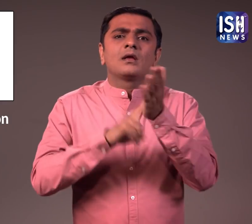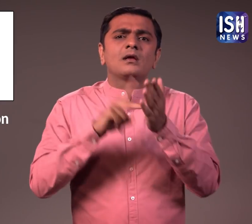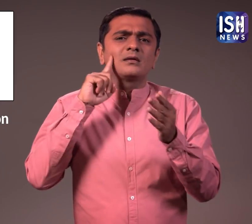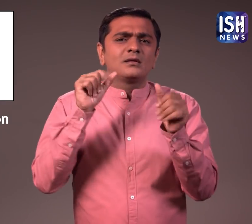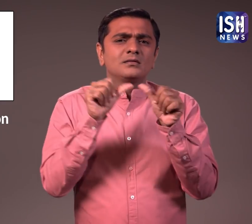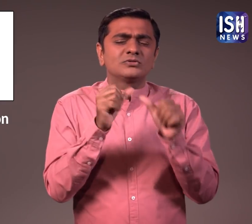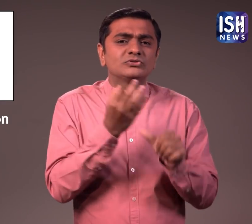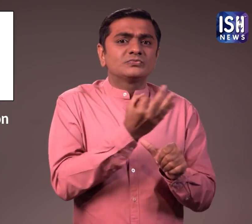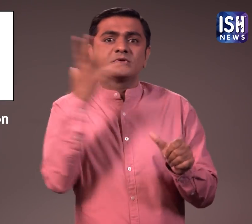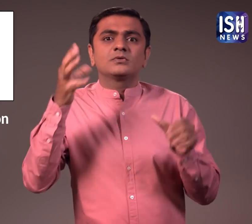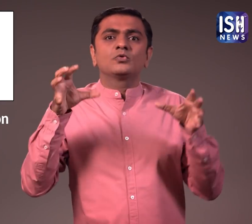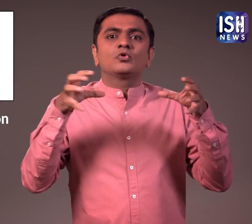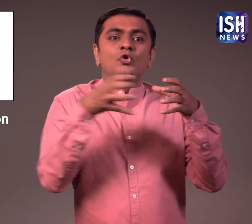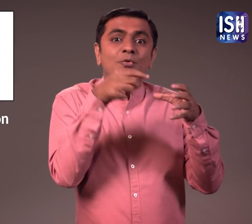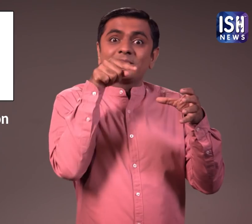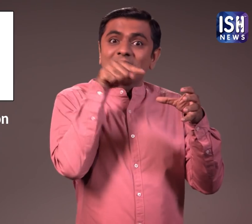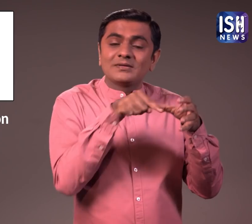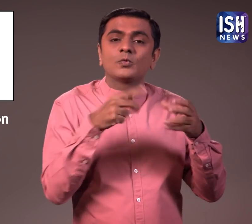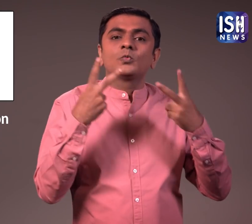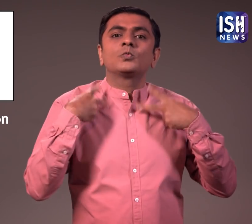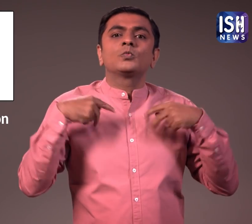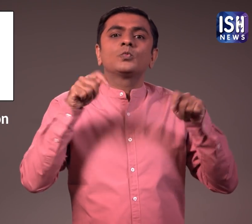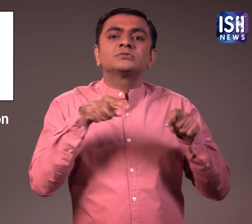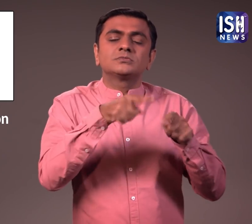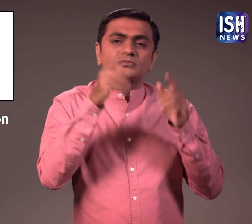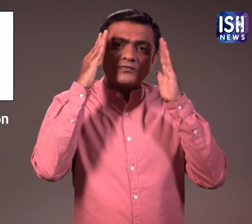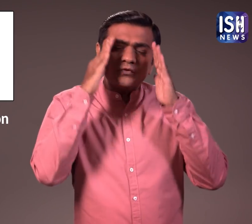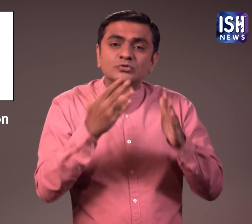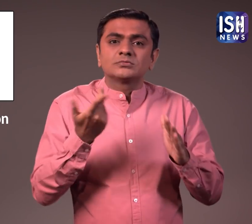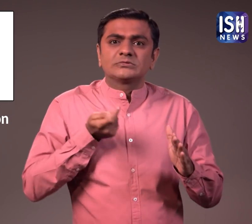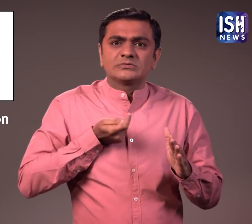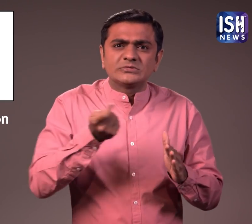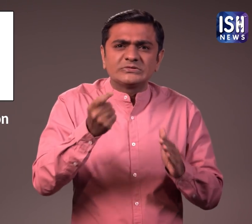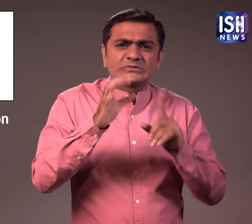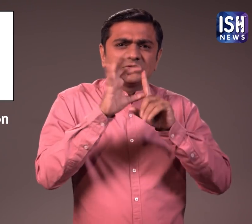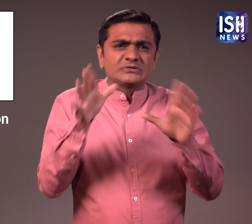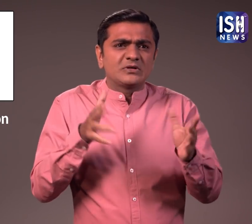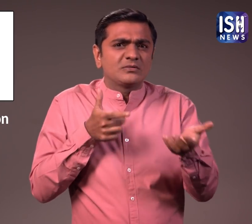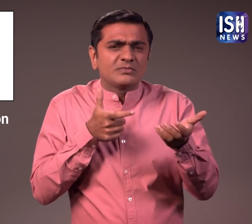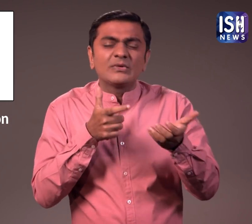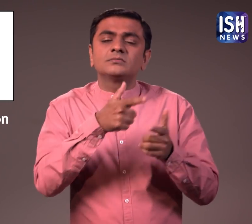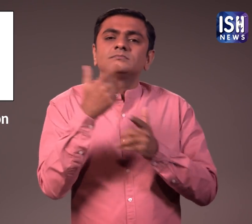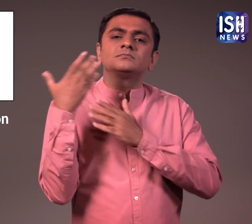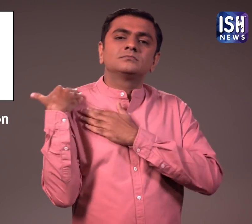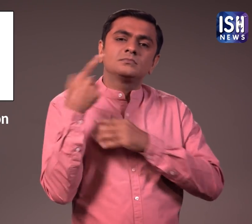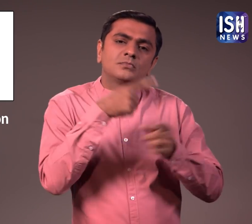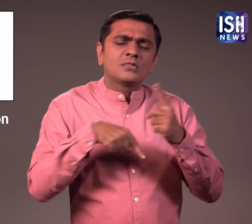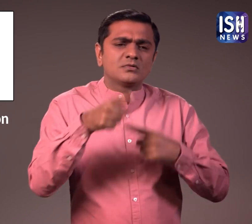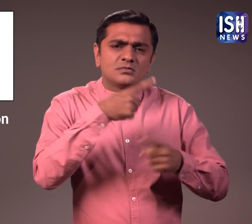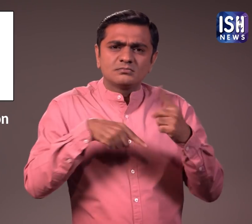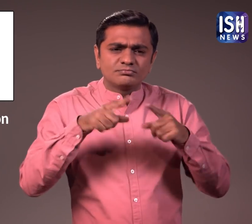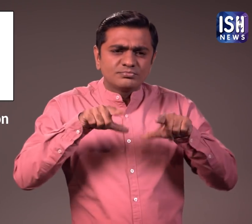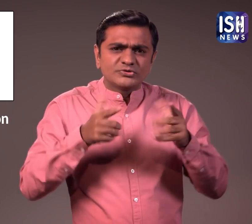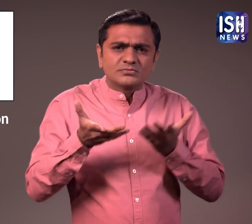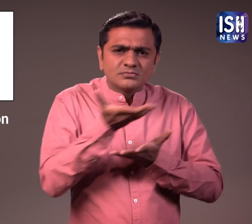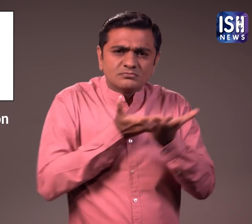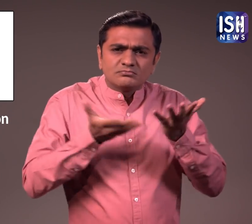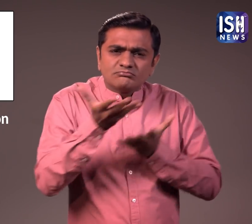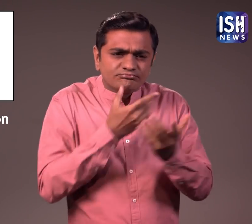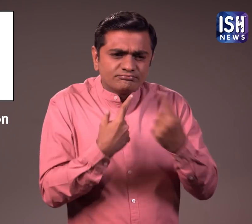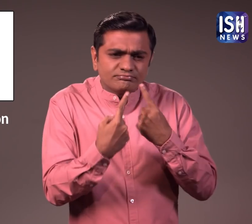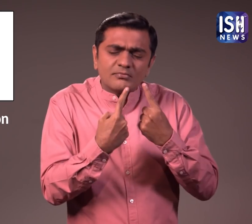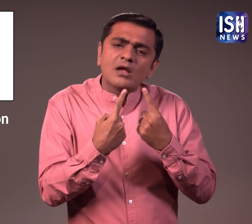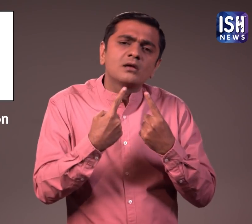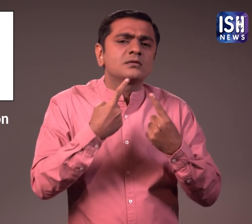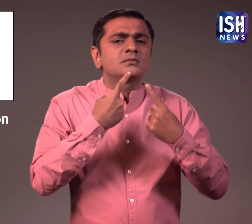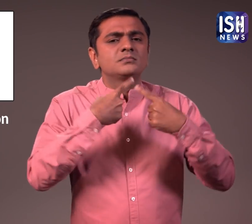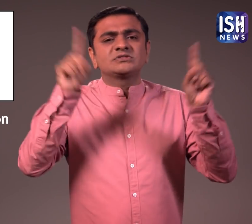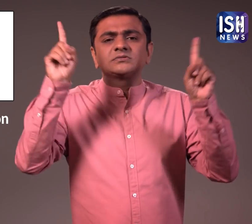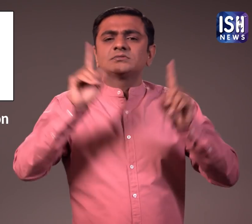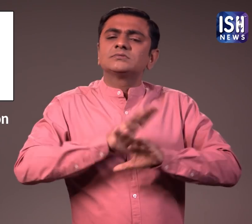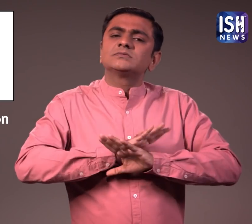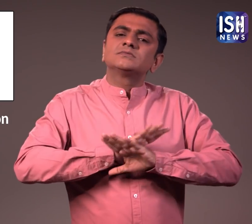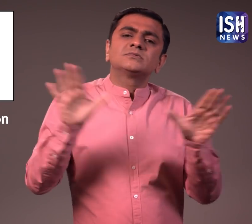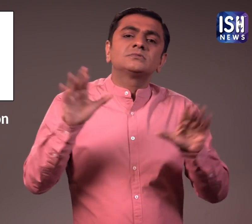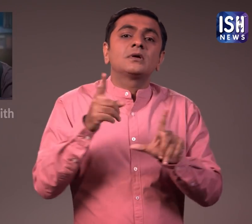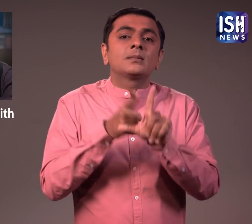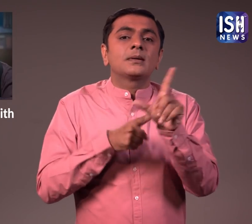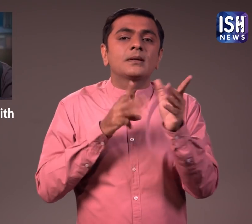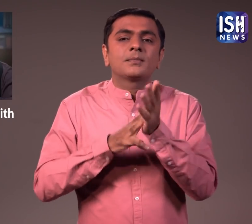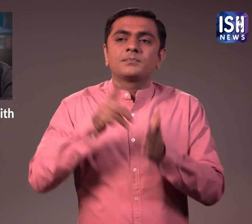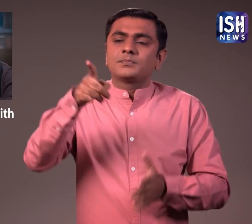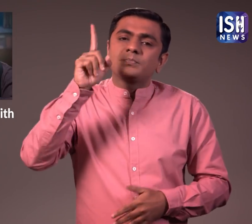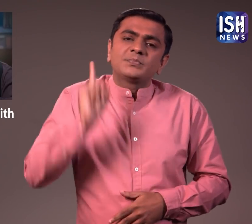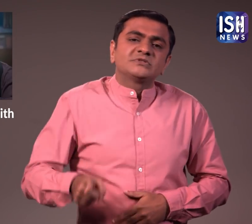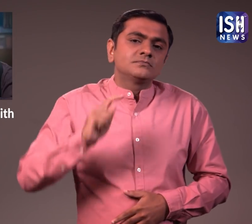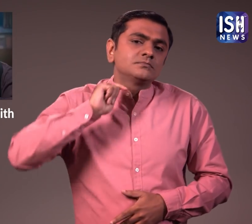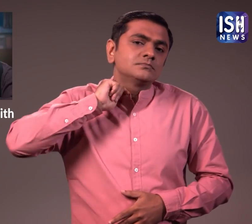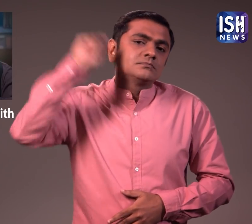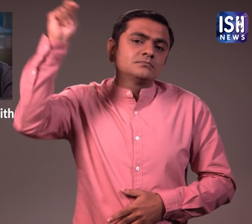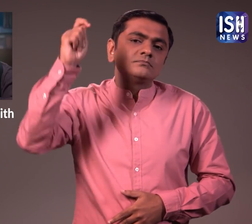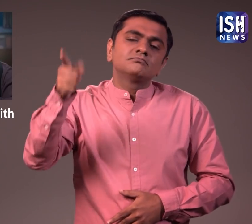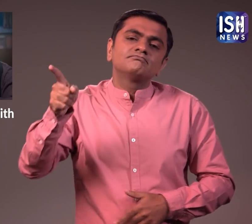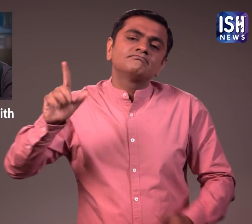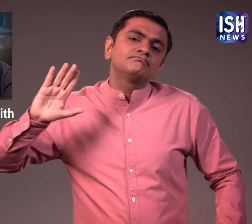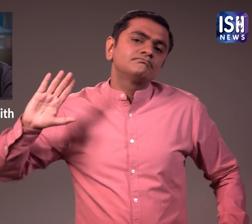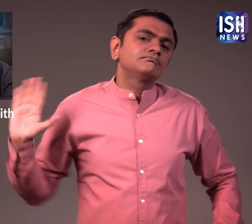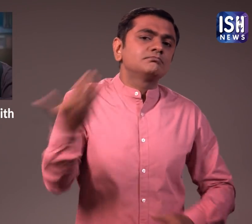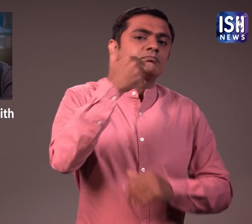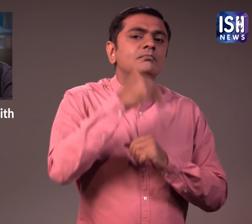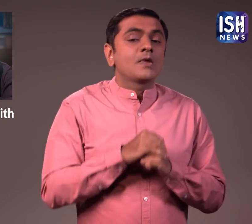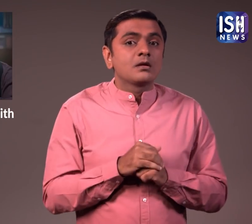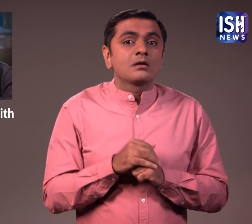The National Investigation Agency had demanded the maximum punishment, the death penalty.